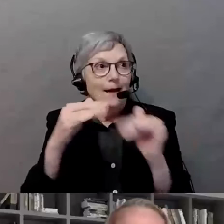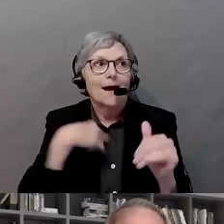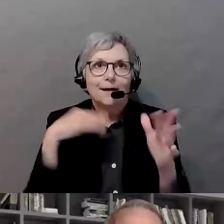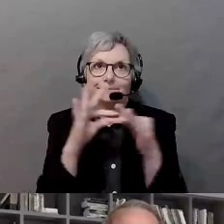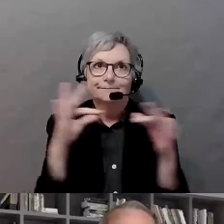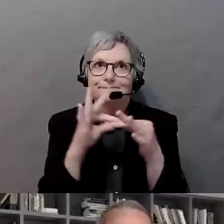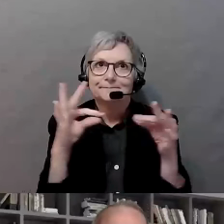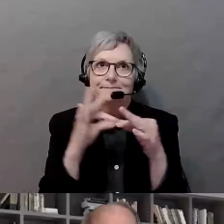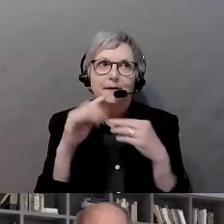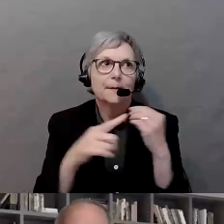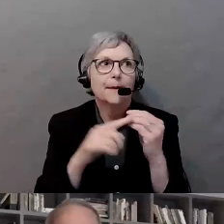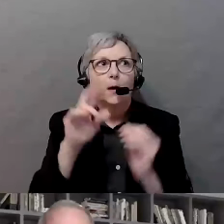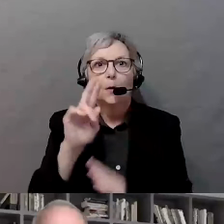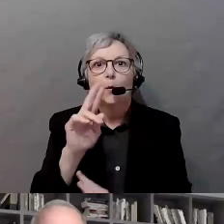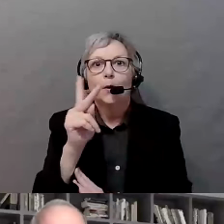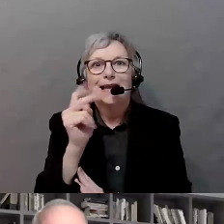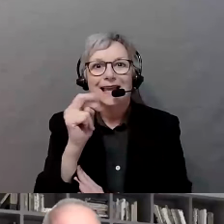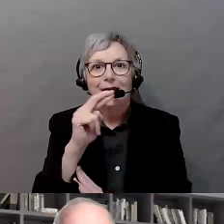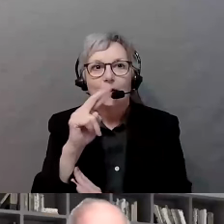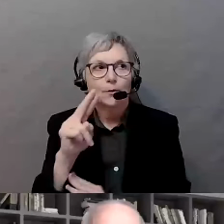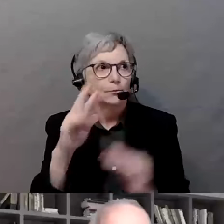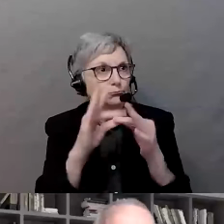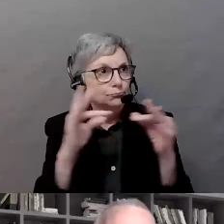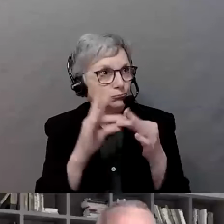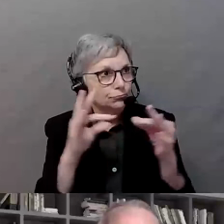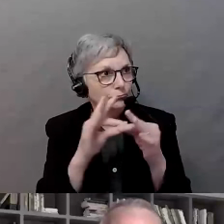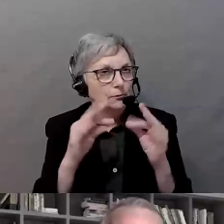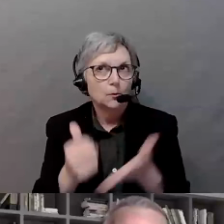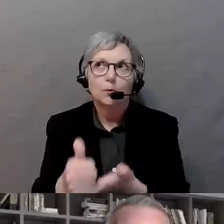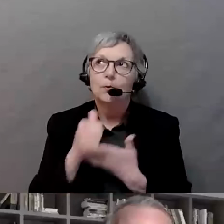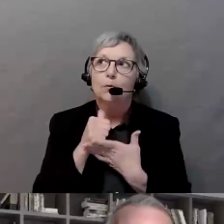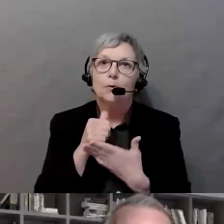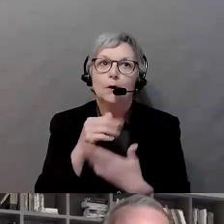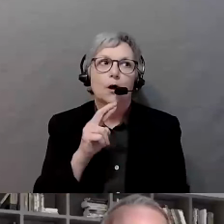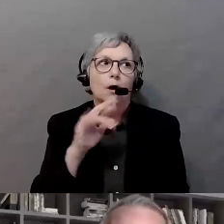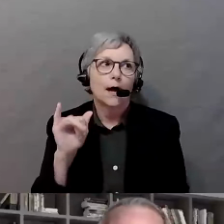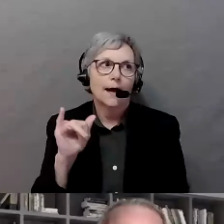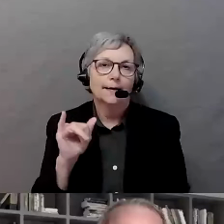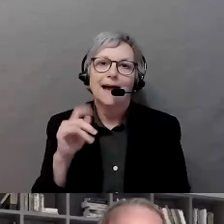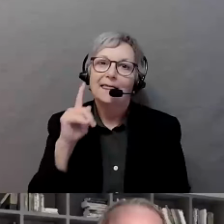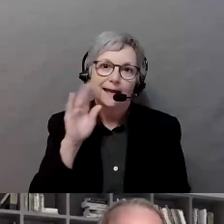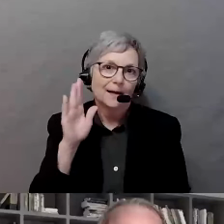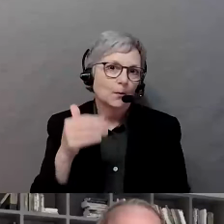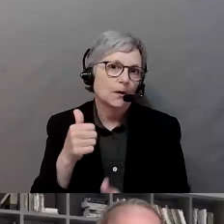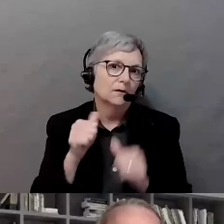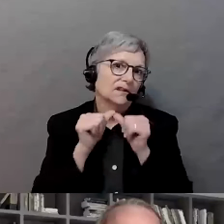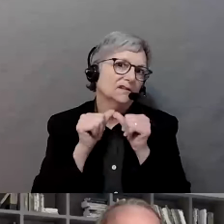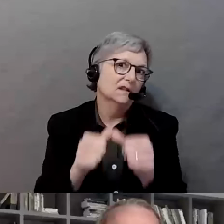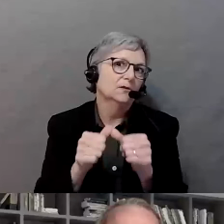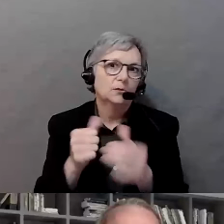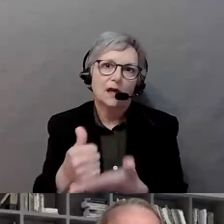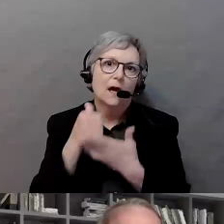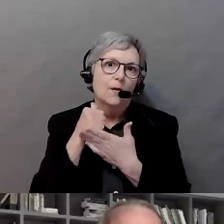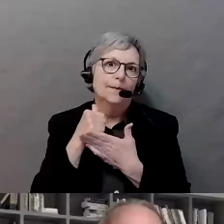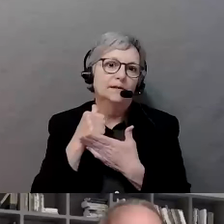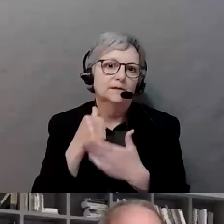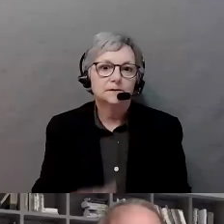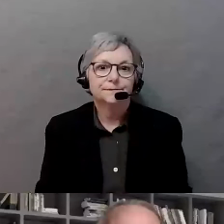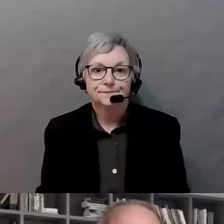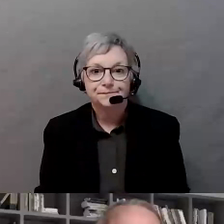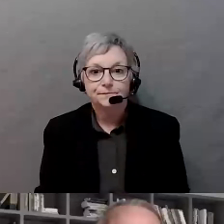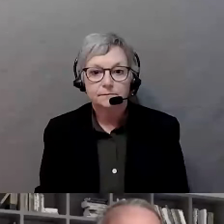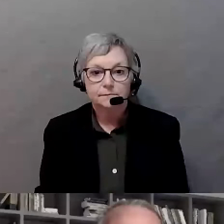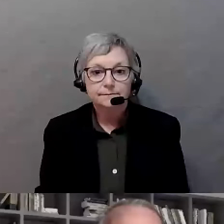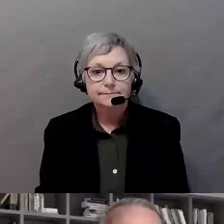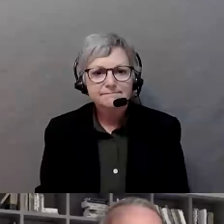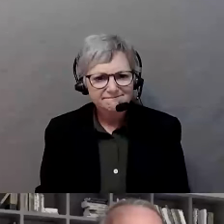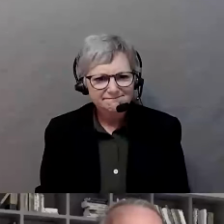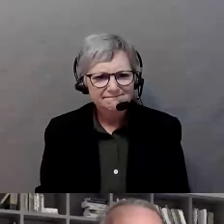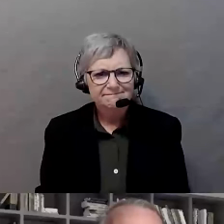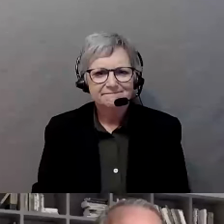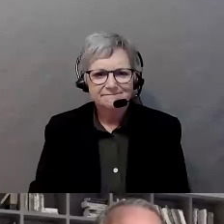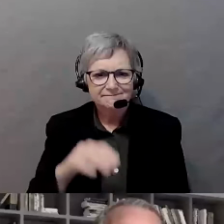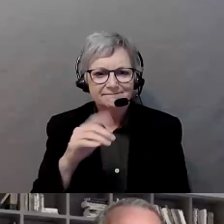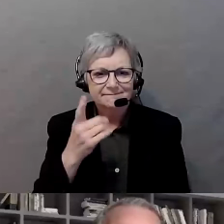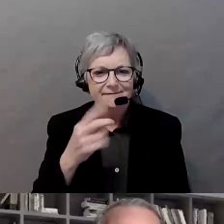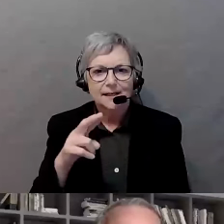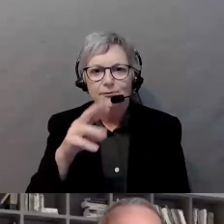HOW SUCCESSFUL IT IS AND HOW MUCH IT HELPED US AT RI.